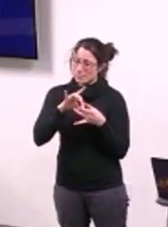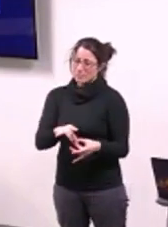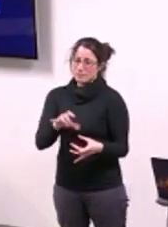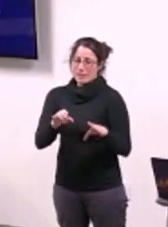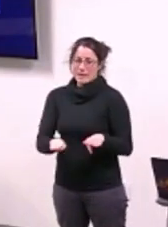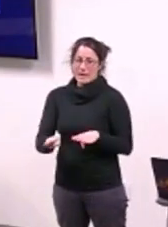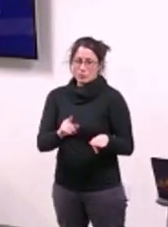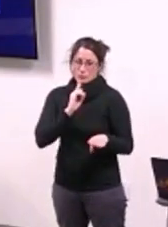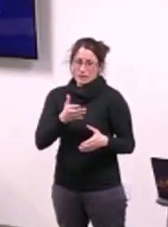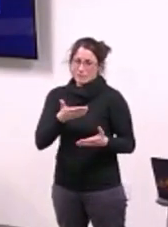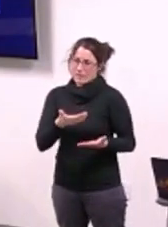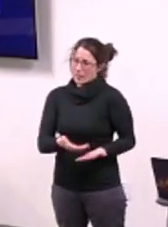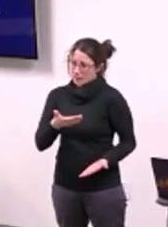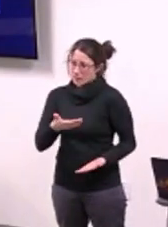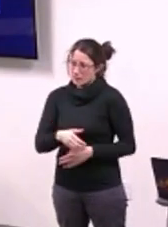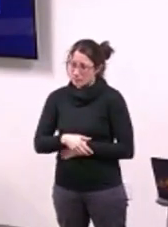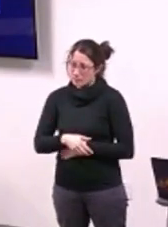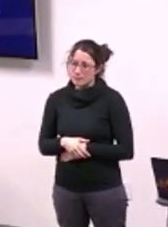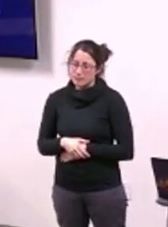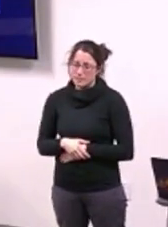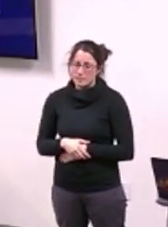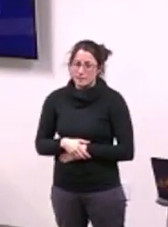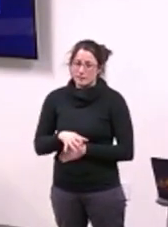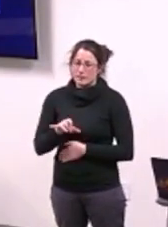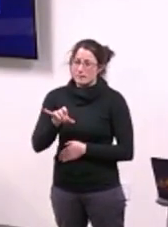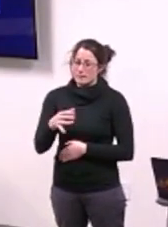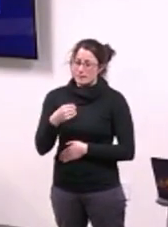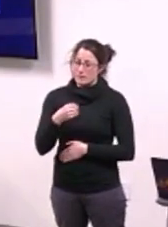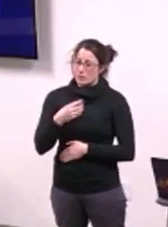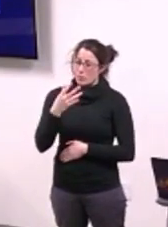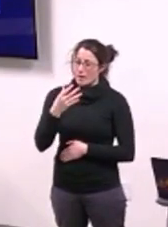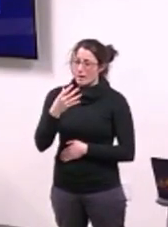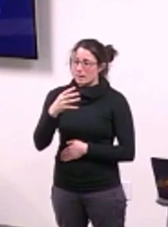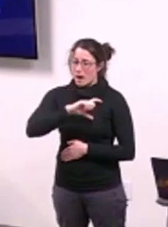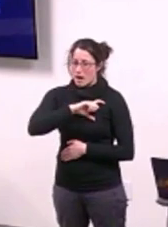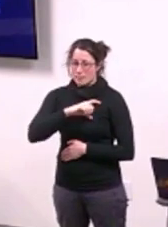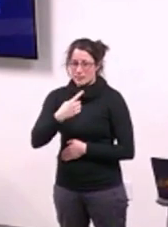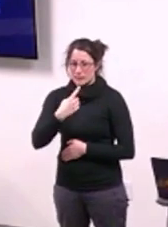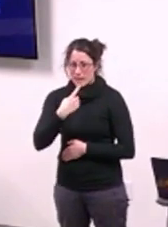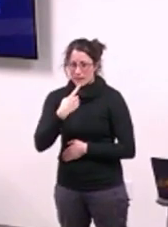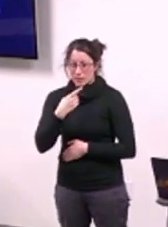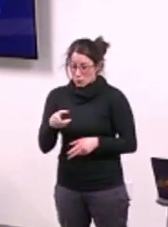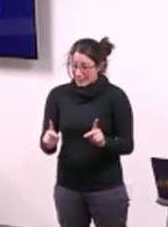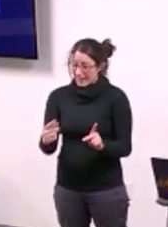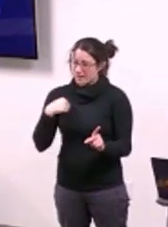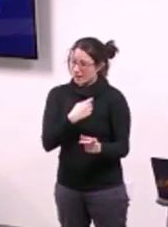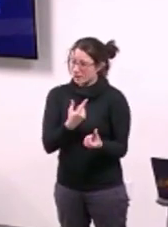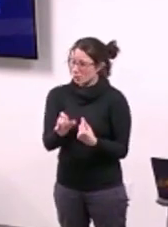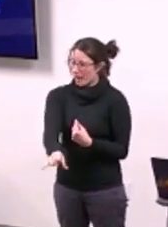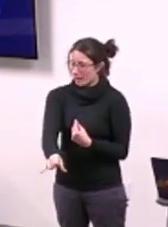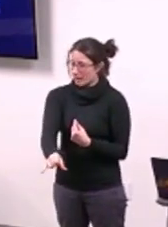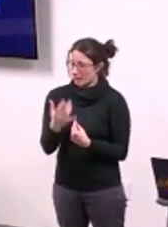The white cop, the other cop was like, "You made us do this," right? "Why did you make us do this?